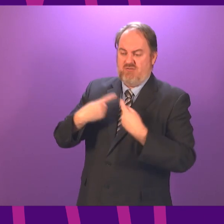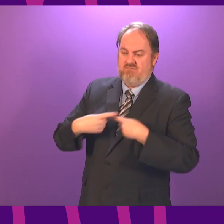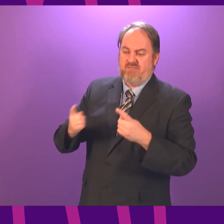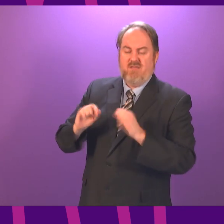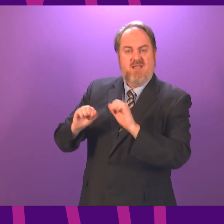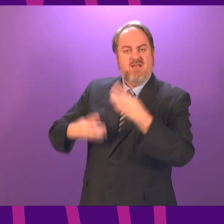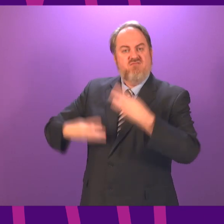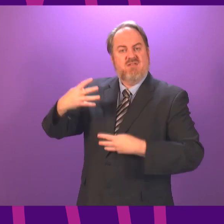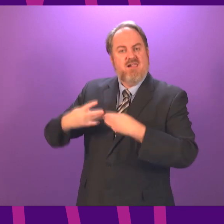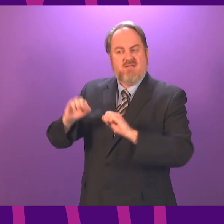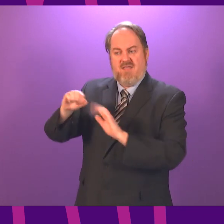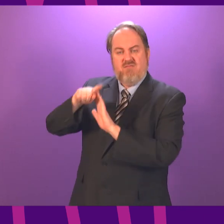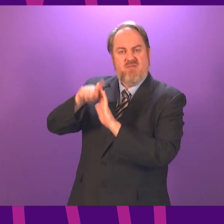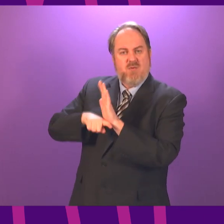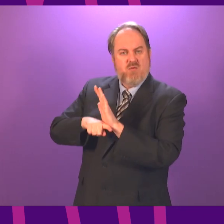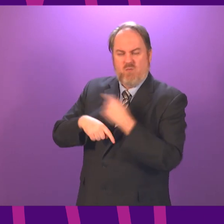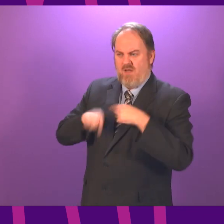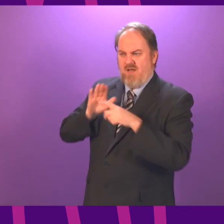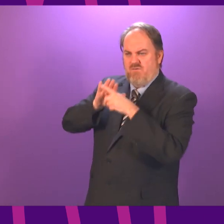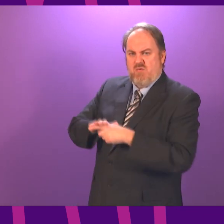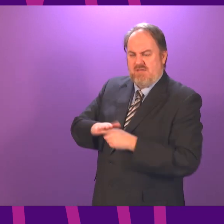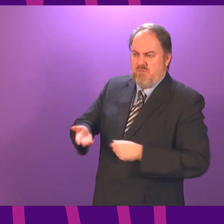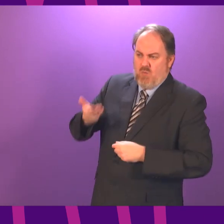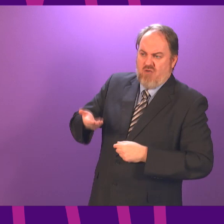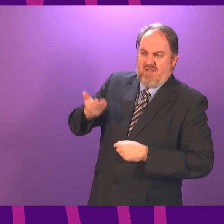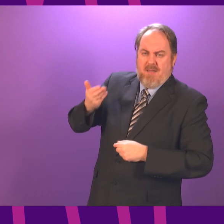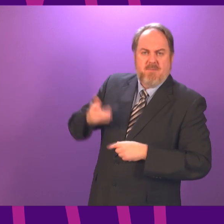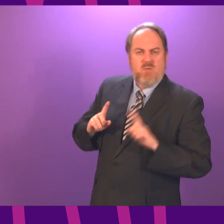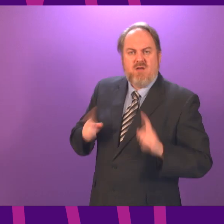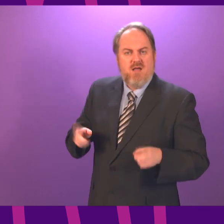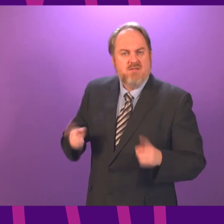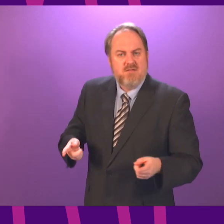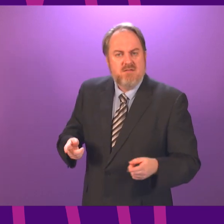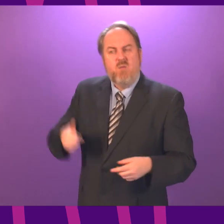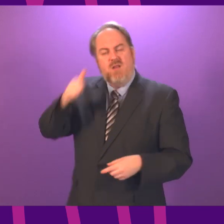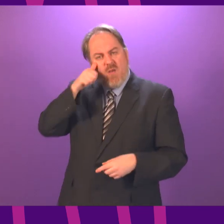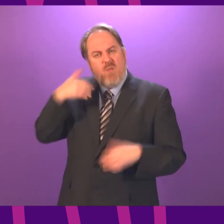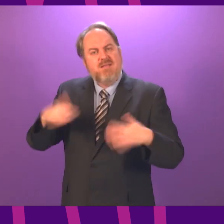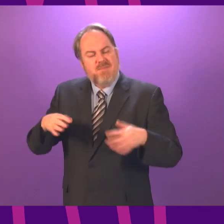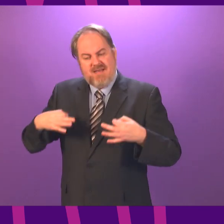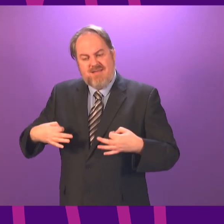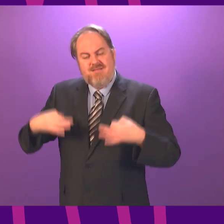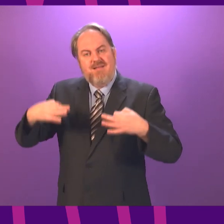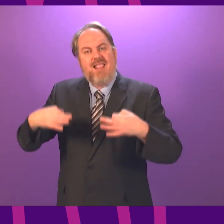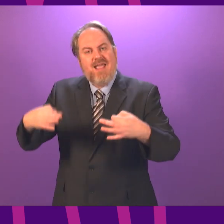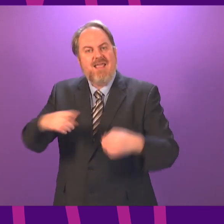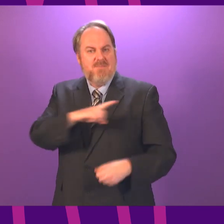that or to what timescale. The work was delayed because of the pandemic, not least because